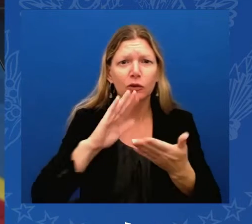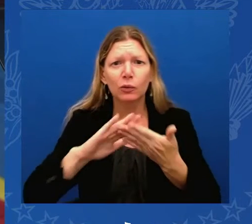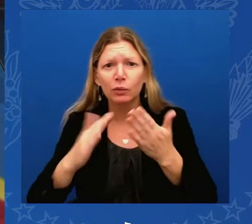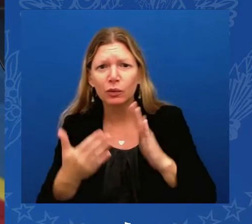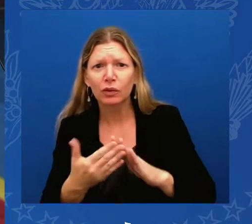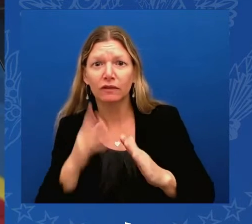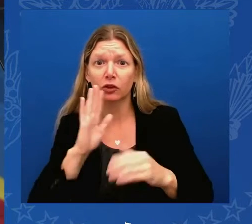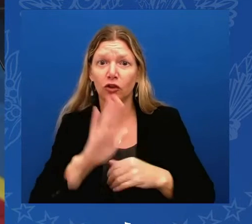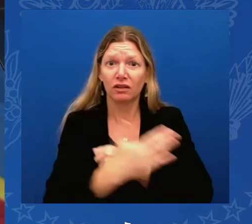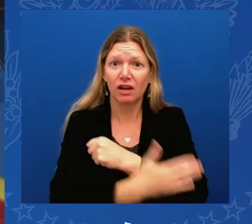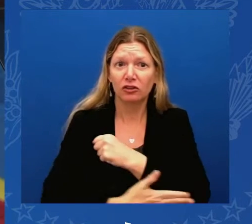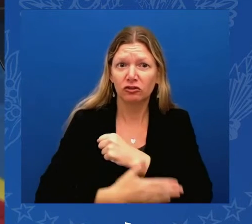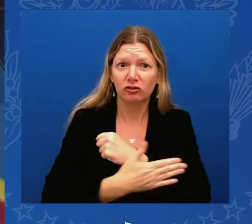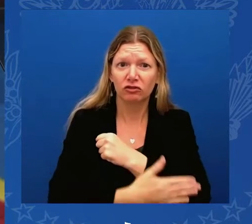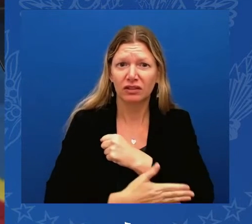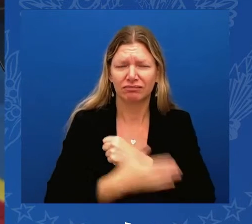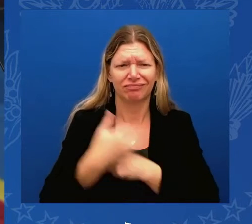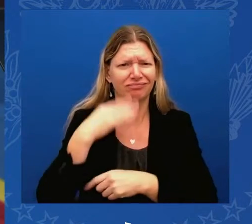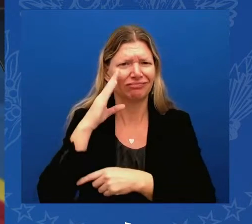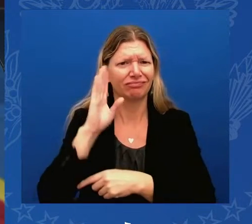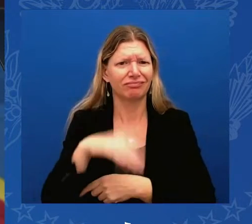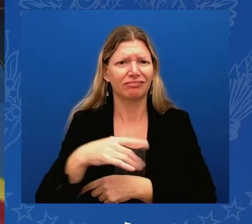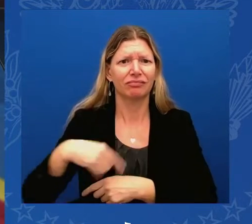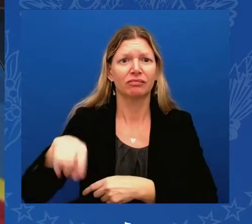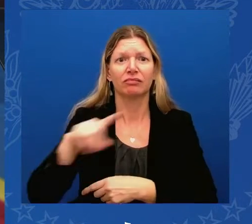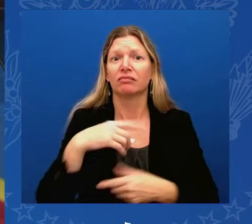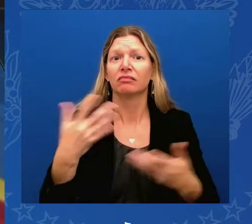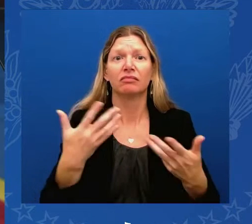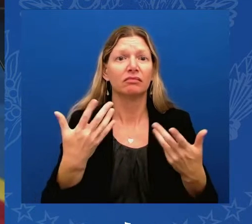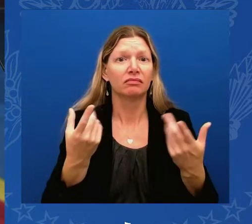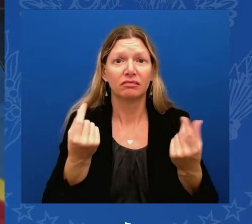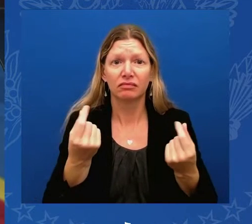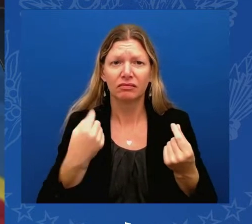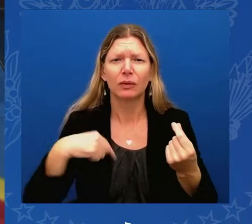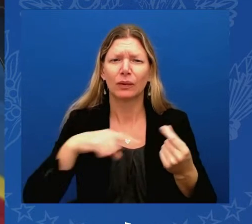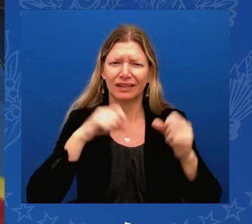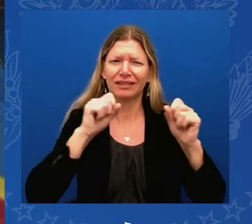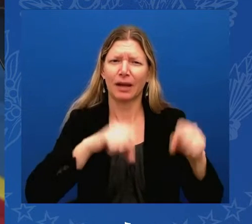a future where every -- even more of your brothers and sisters can follow their dreams;